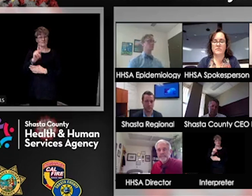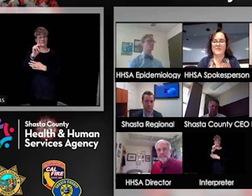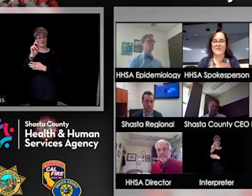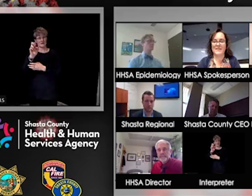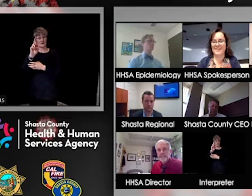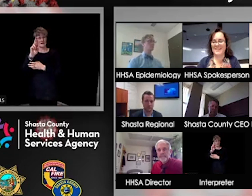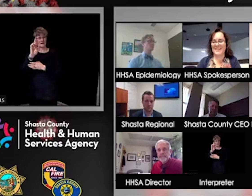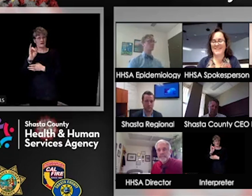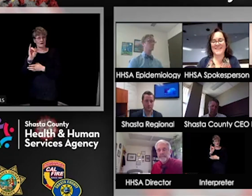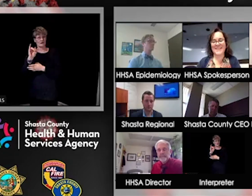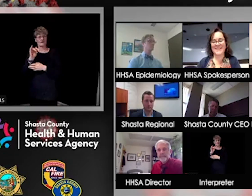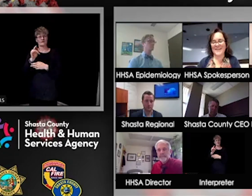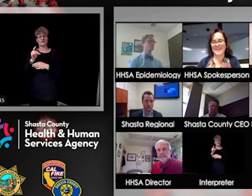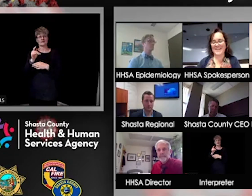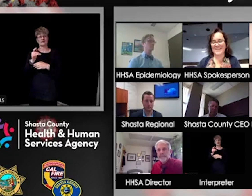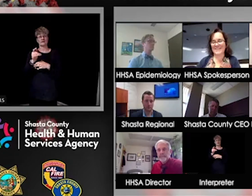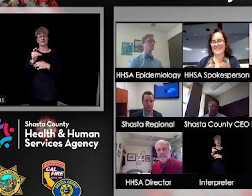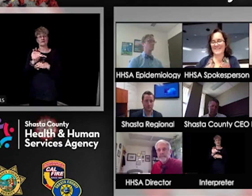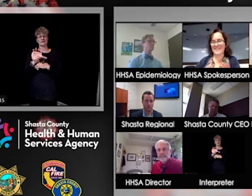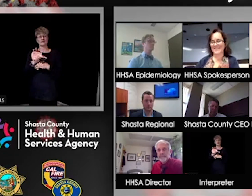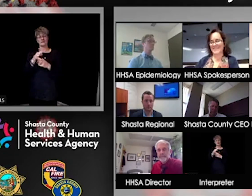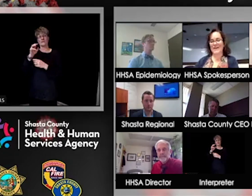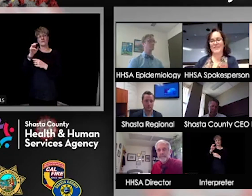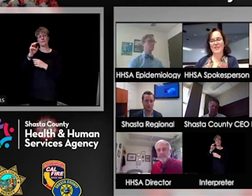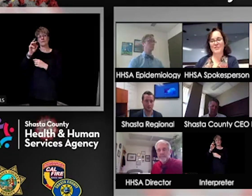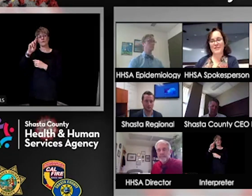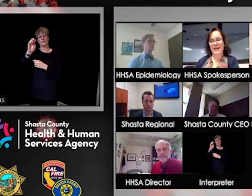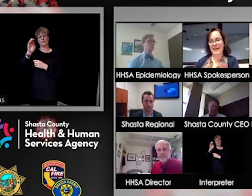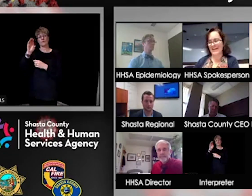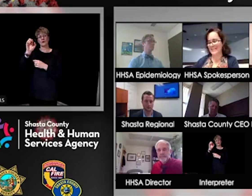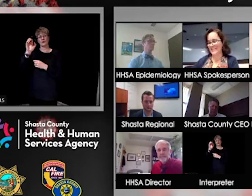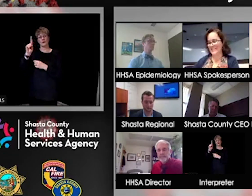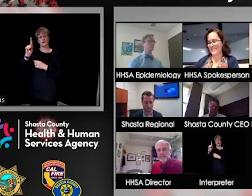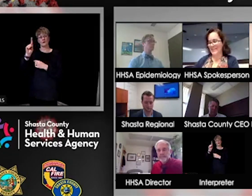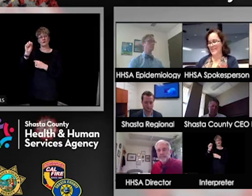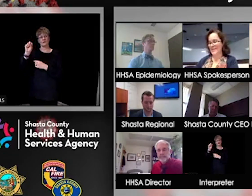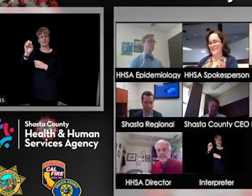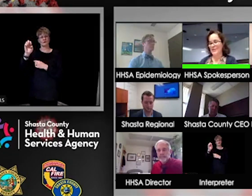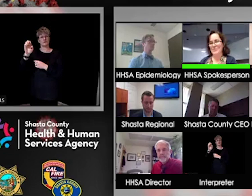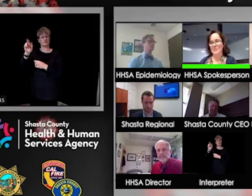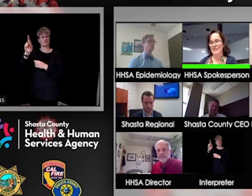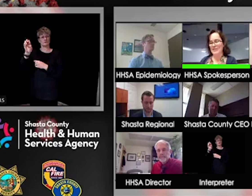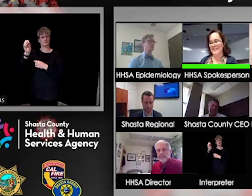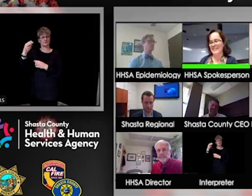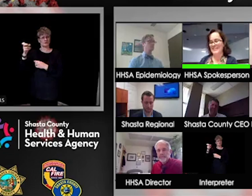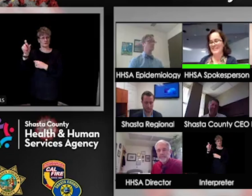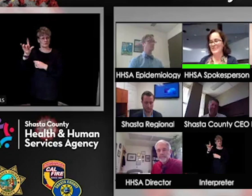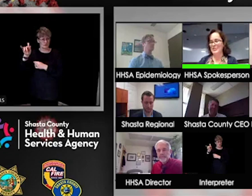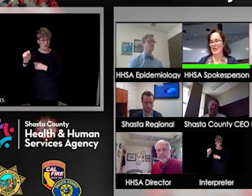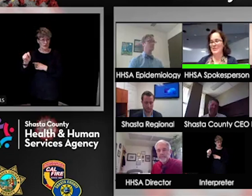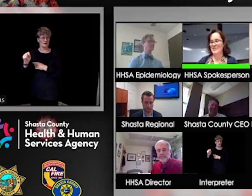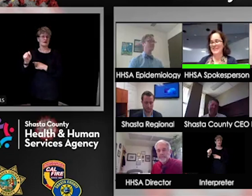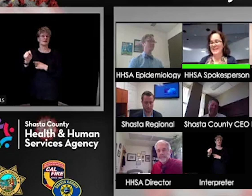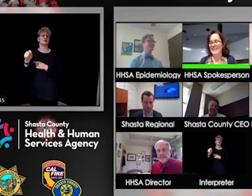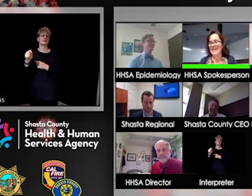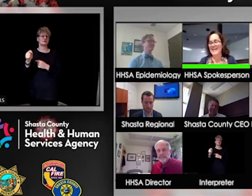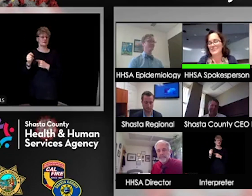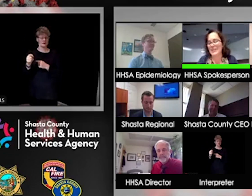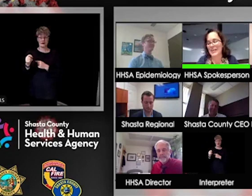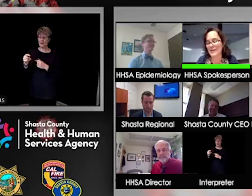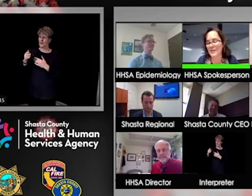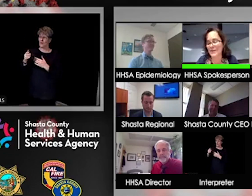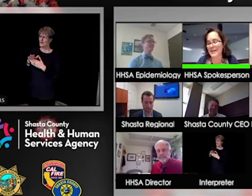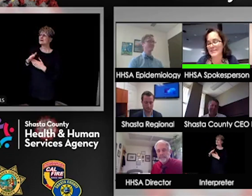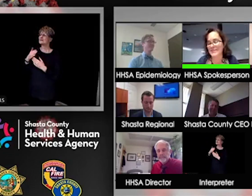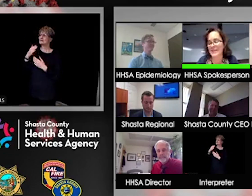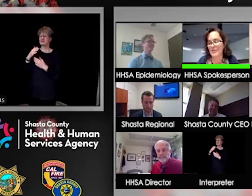Record Searchlight. Thank you for keeping me honest Mr. Chapman. Yes, we have them as